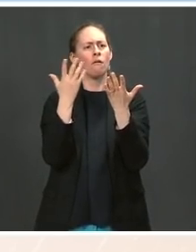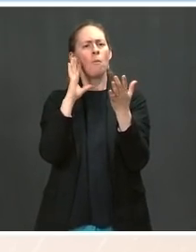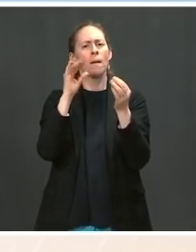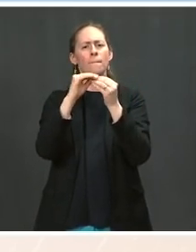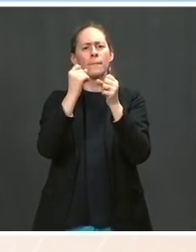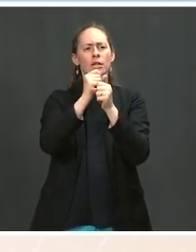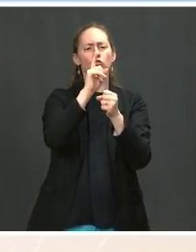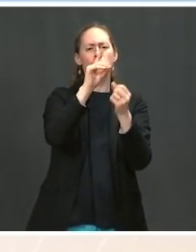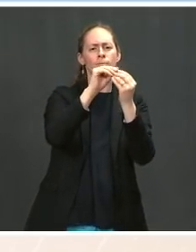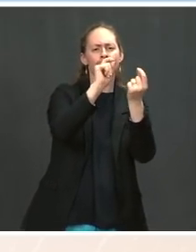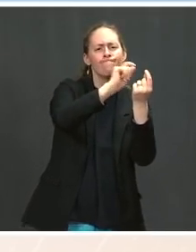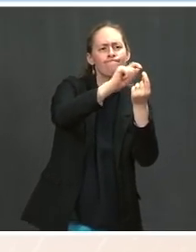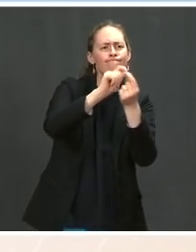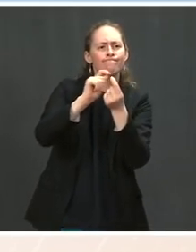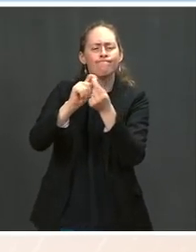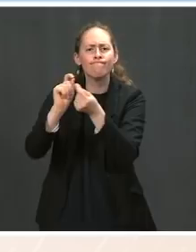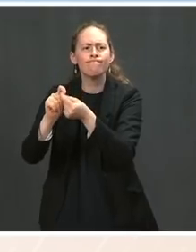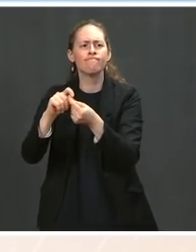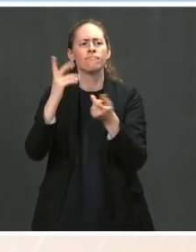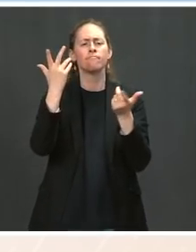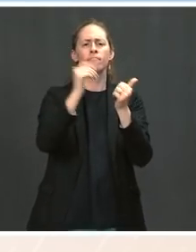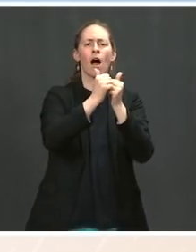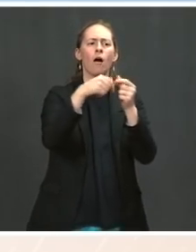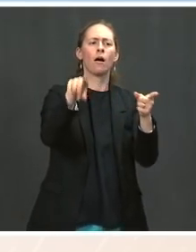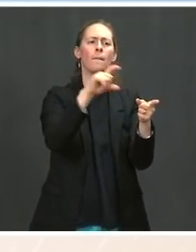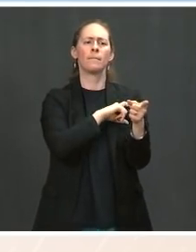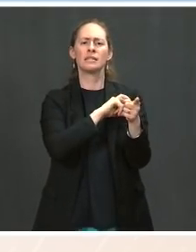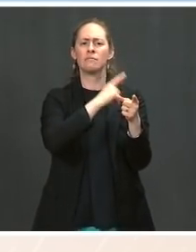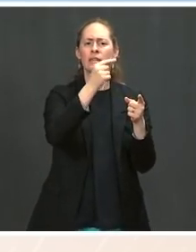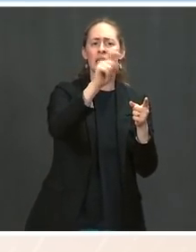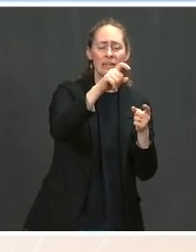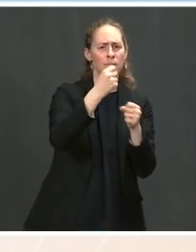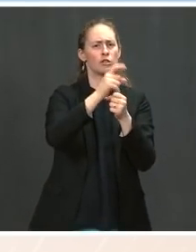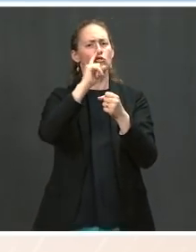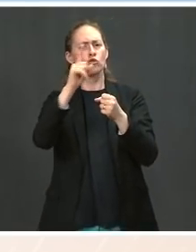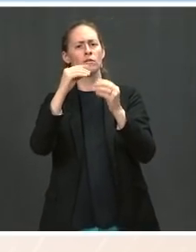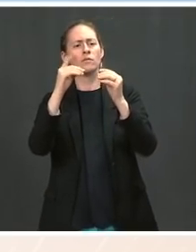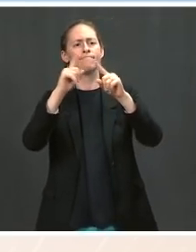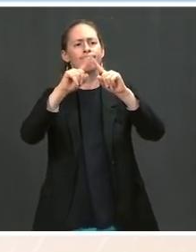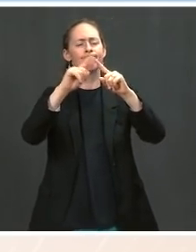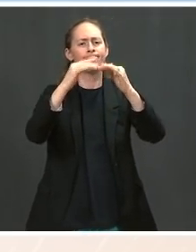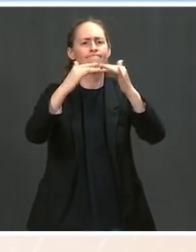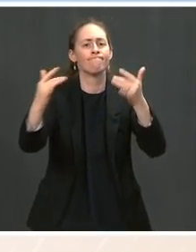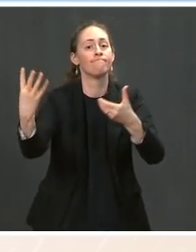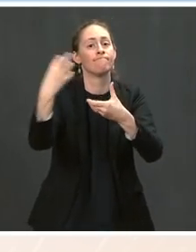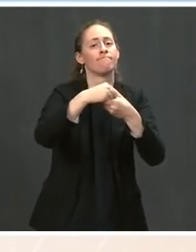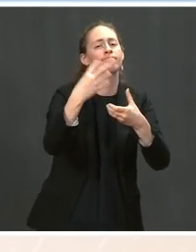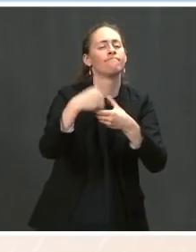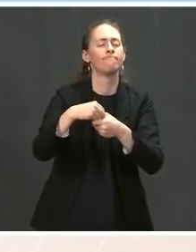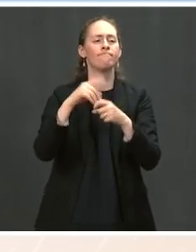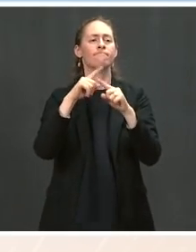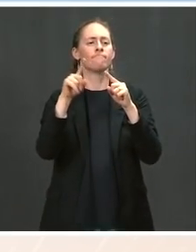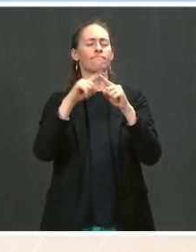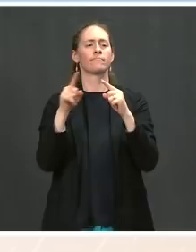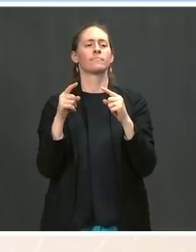mirror the diversity of the communities they serve. It also invests in federal programs that hold police accountable through pattern-and- practice investigations